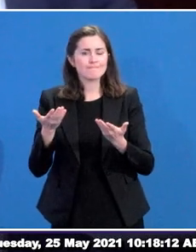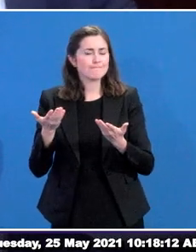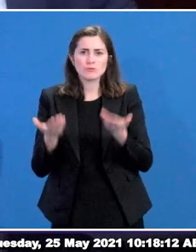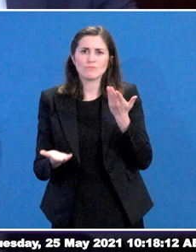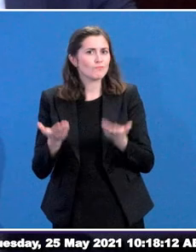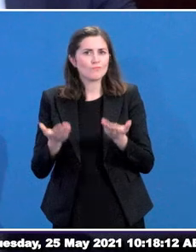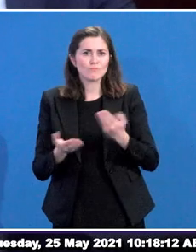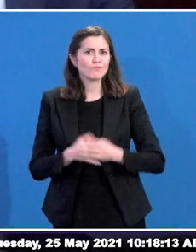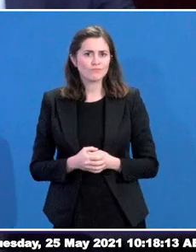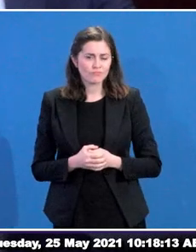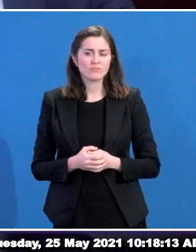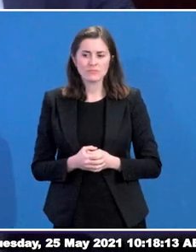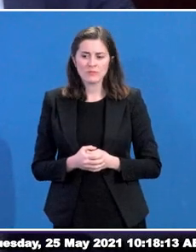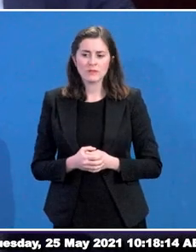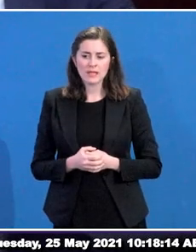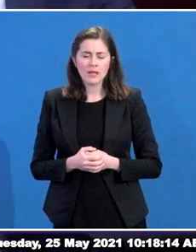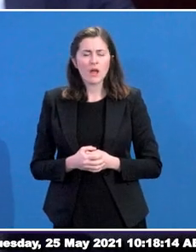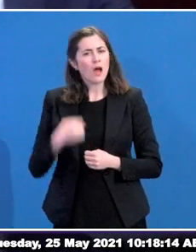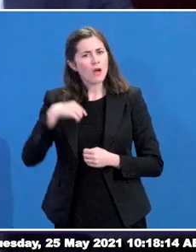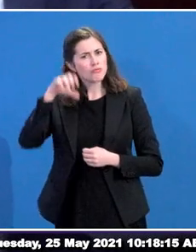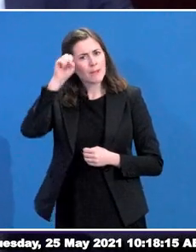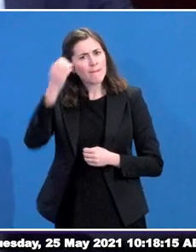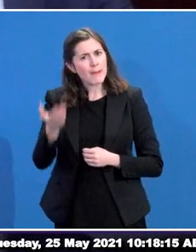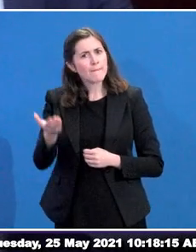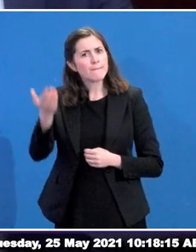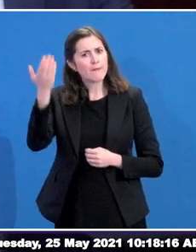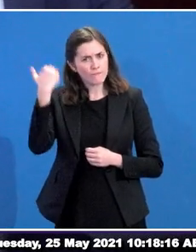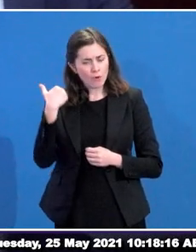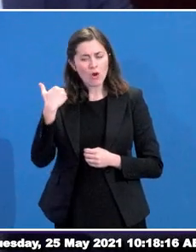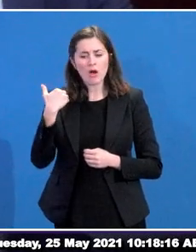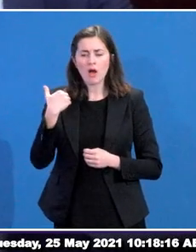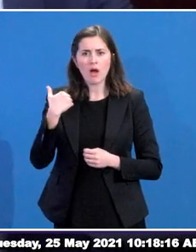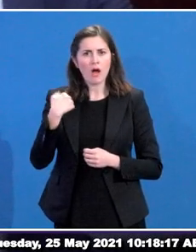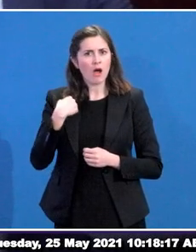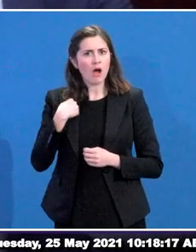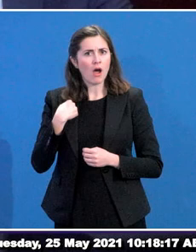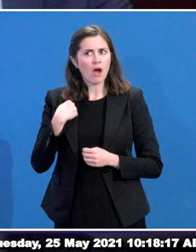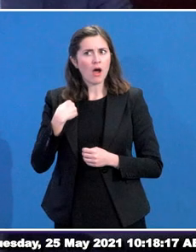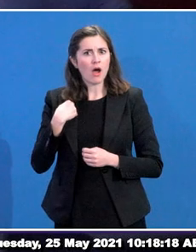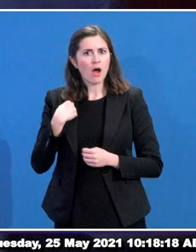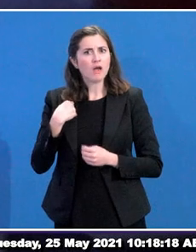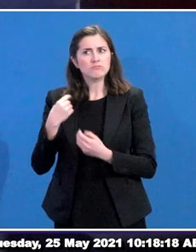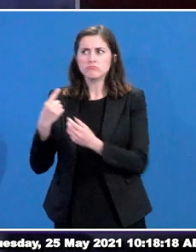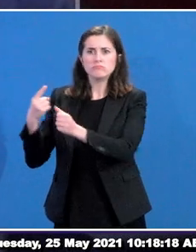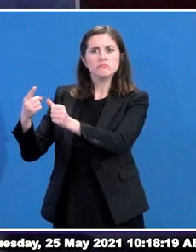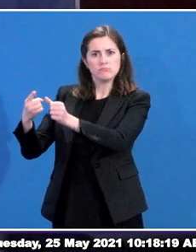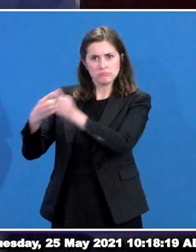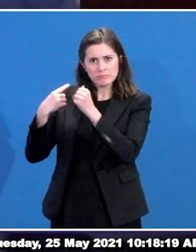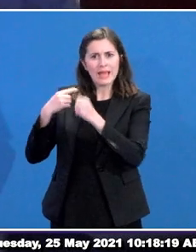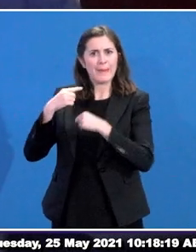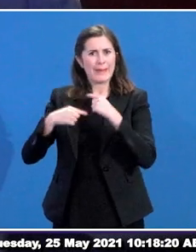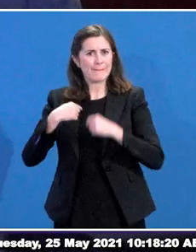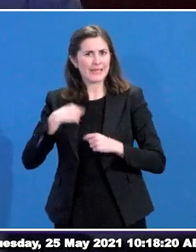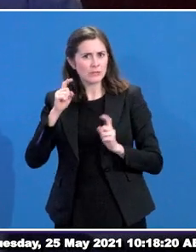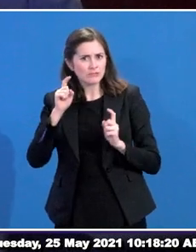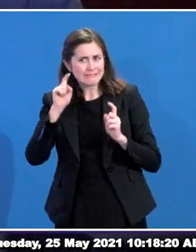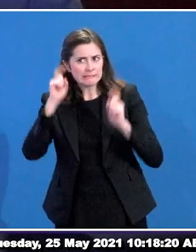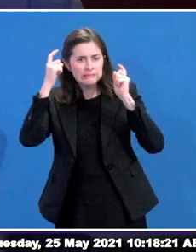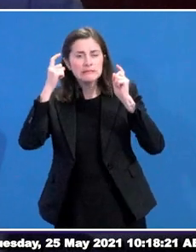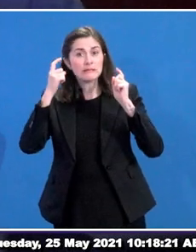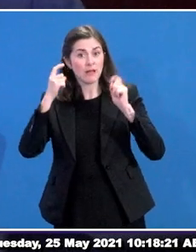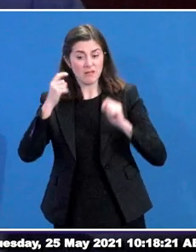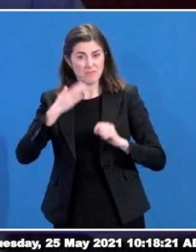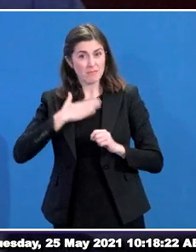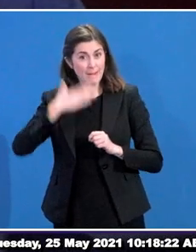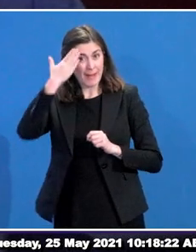But I do recall getting feedback about my concern where mum had seen SP1